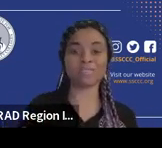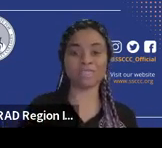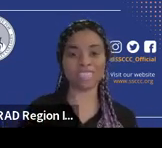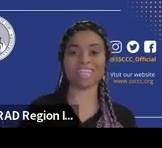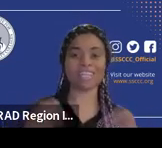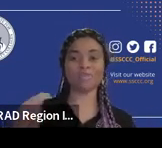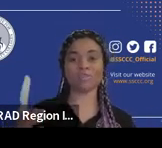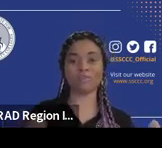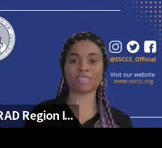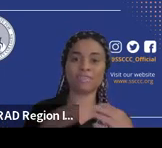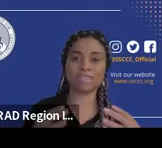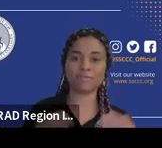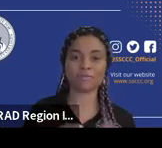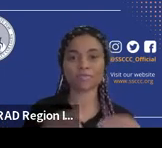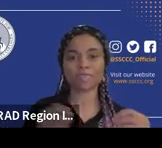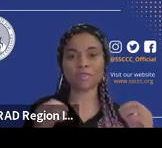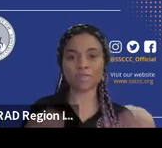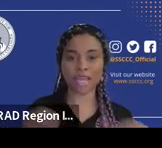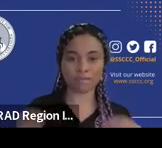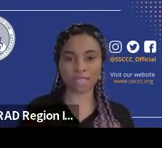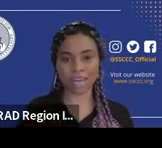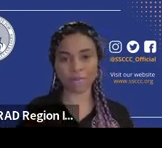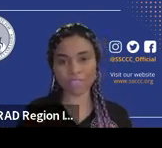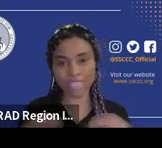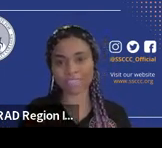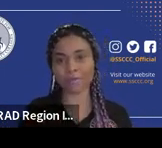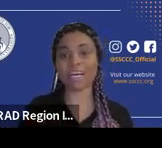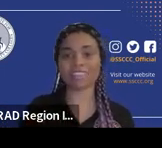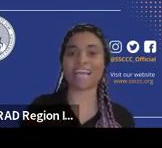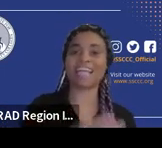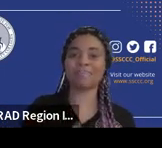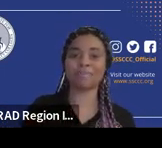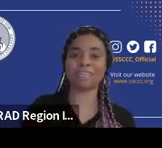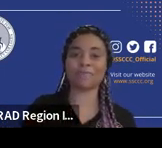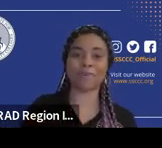You wanna see like use your voice. And even if you can't be that voice, tell someone else that can be for you.